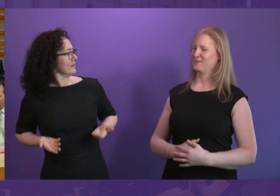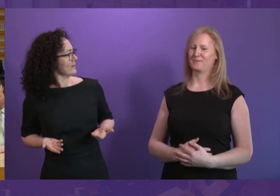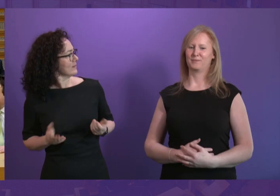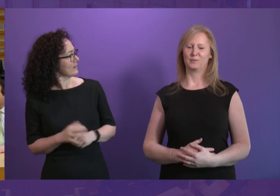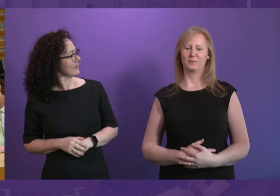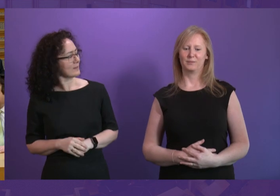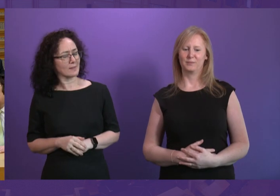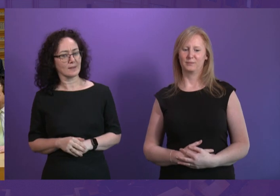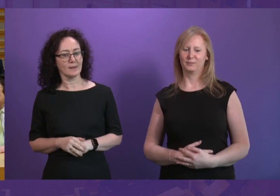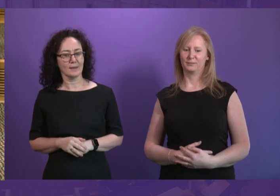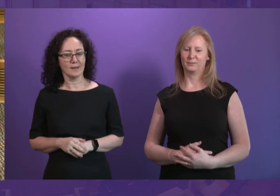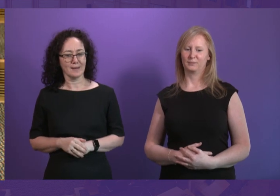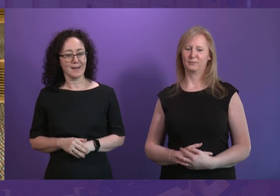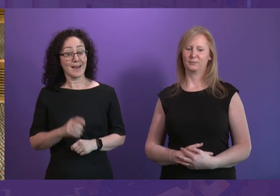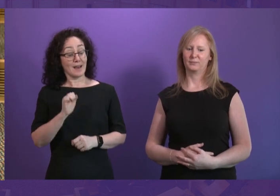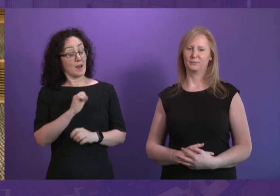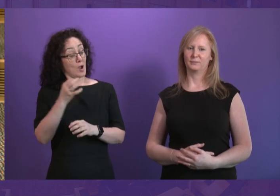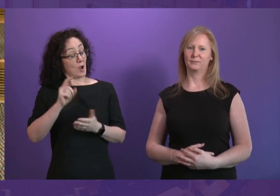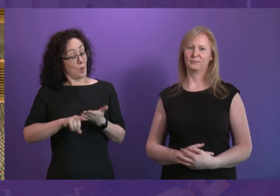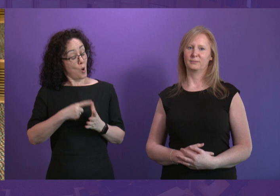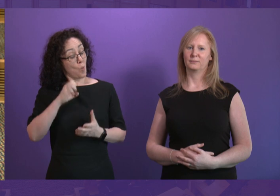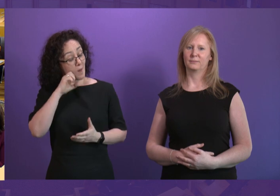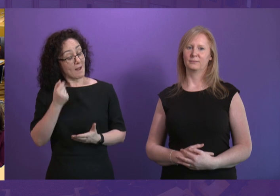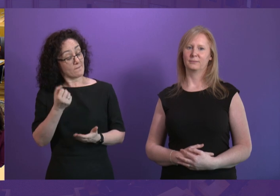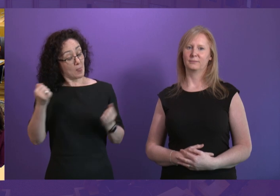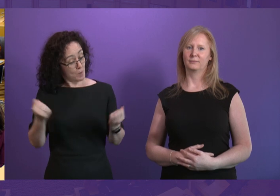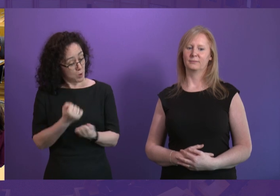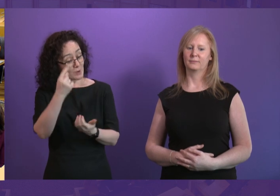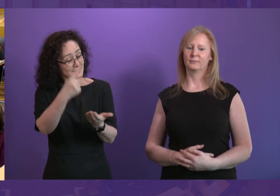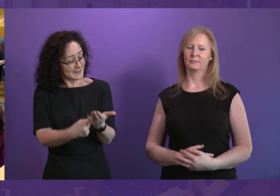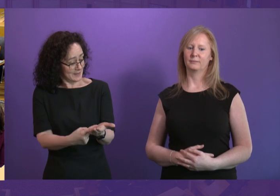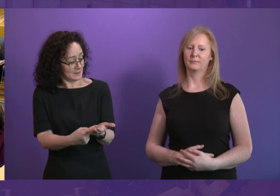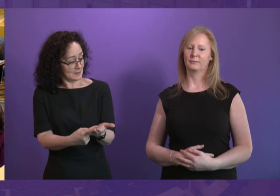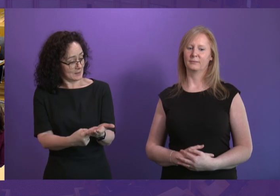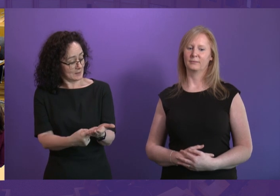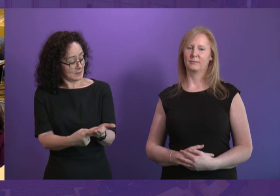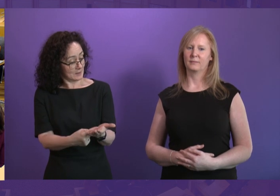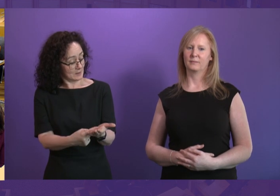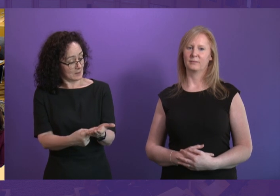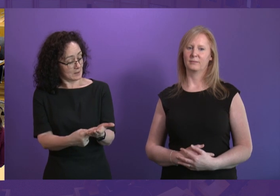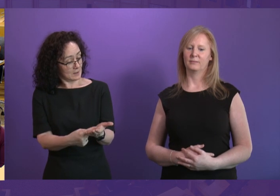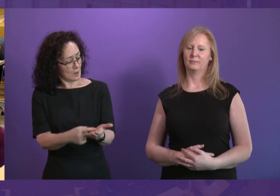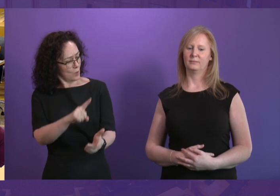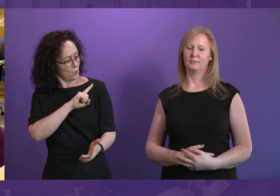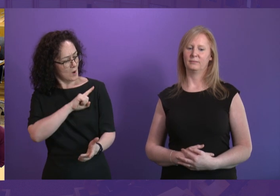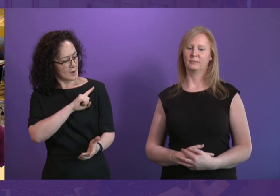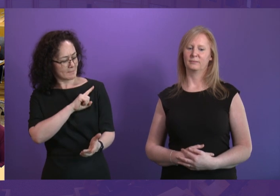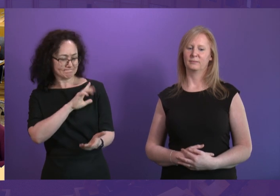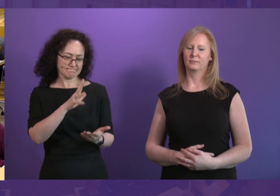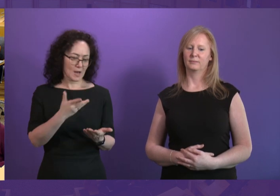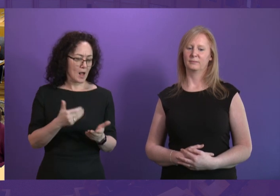Councils could use the discretionary power to help with tackling pollution, cutting emissions